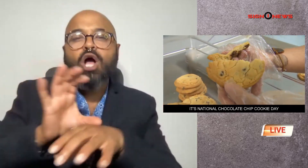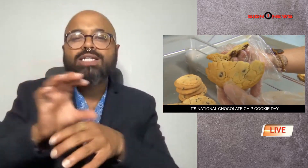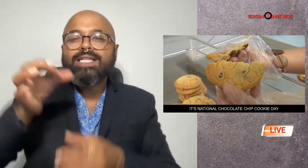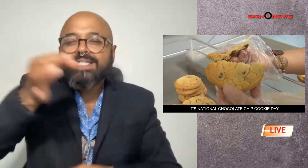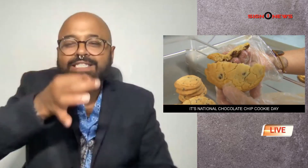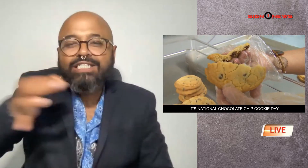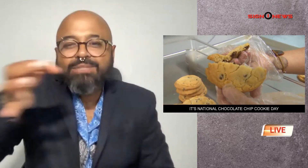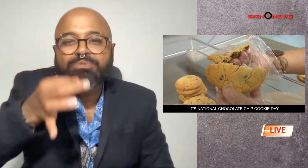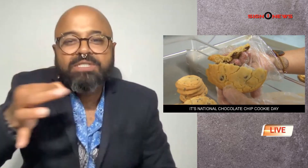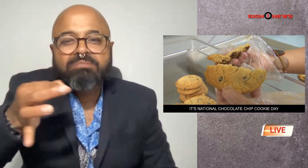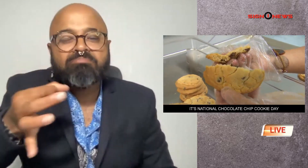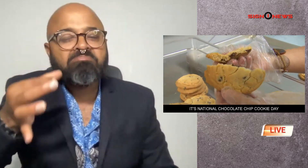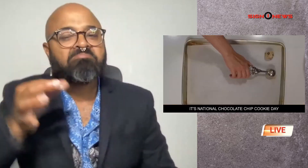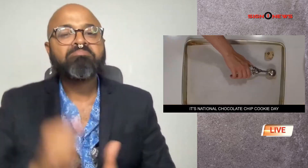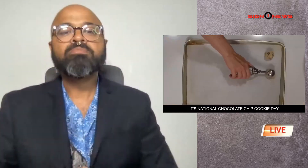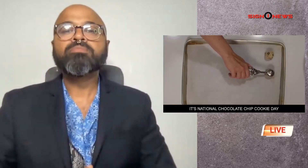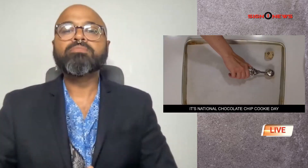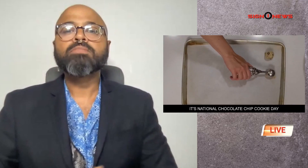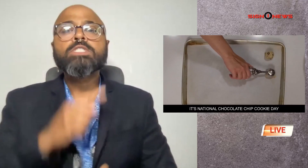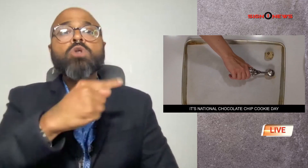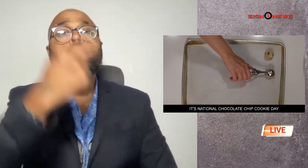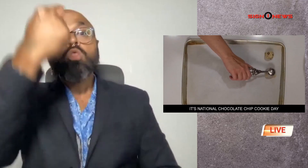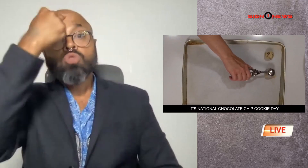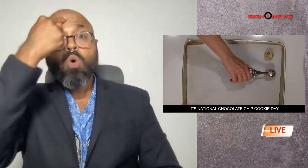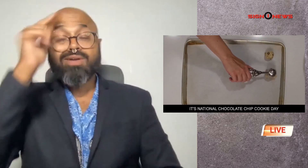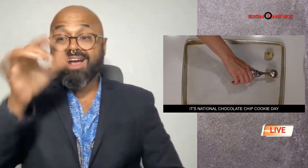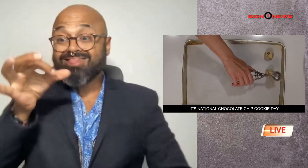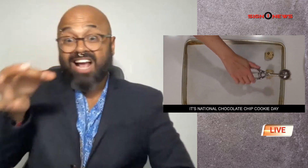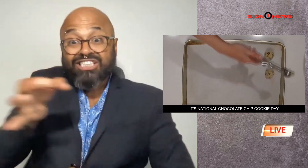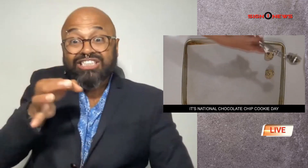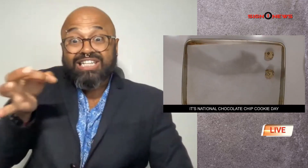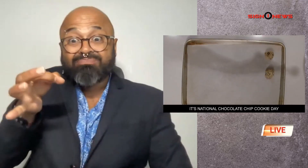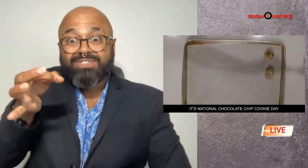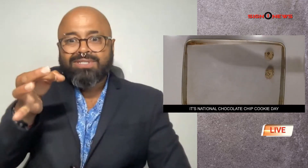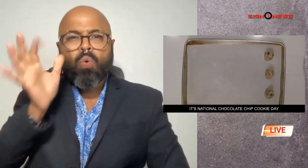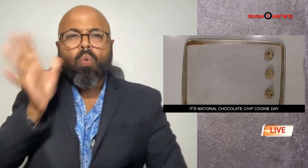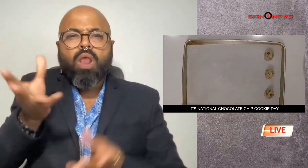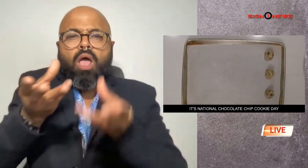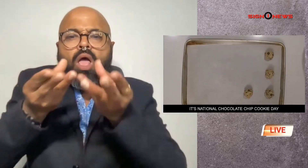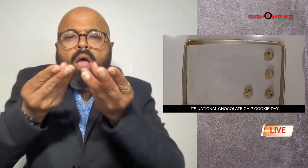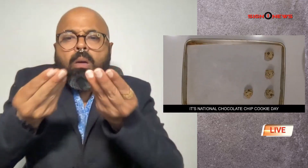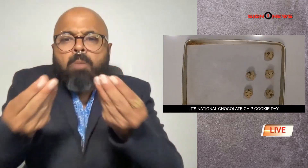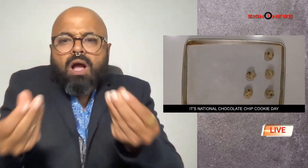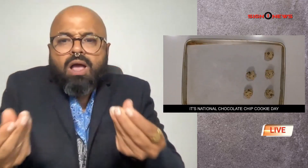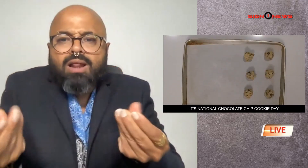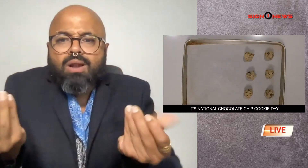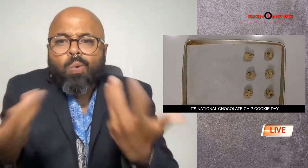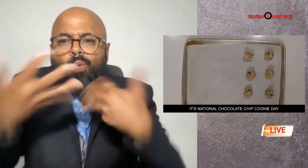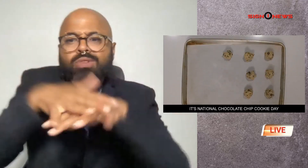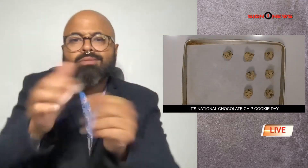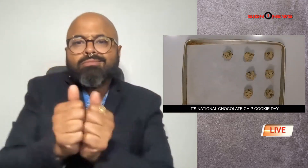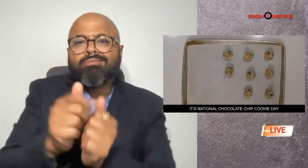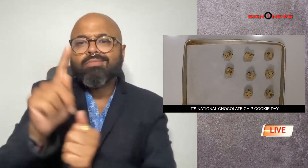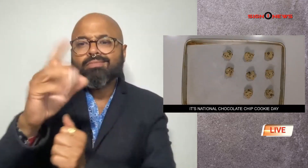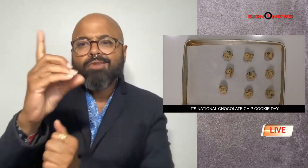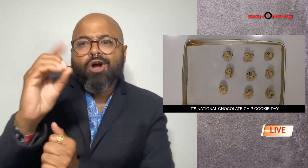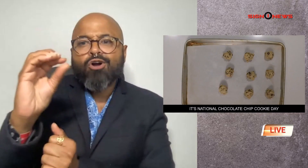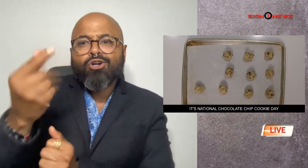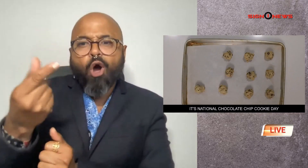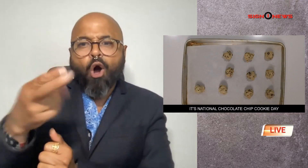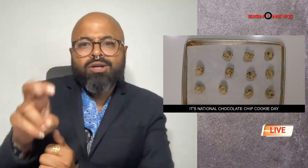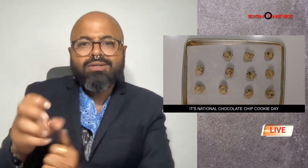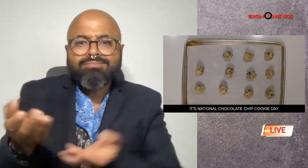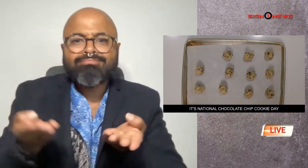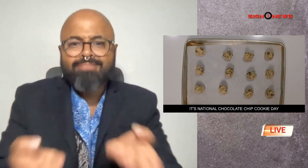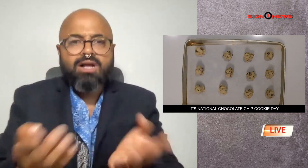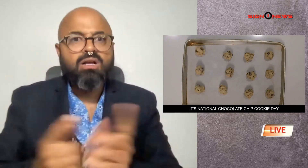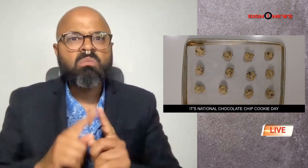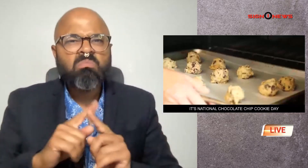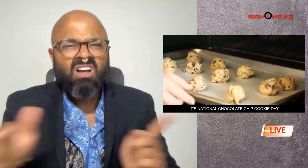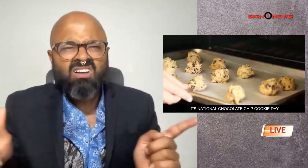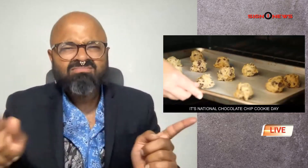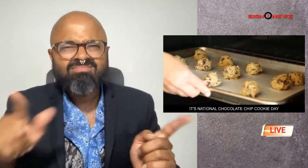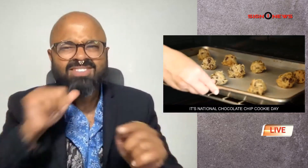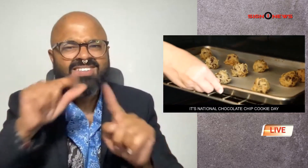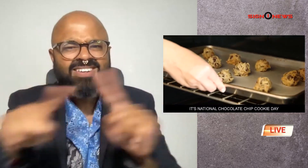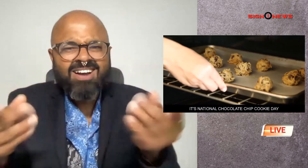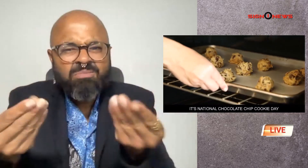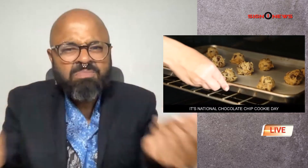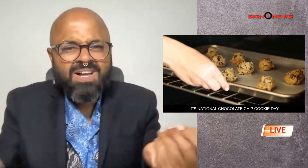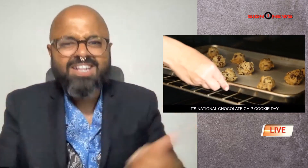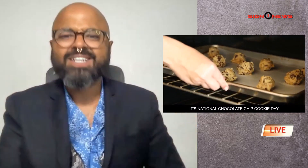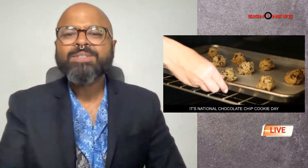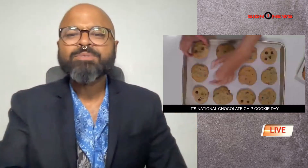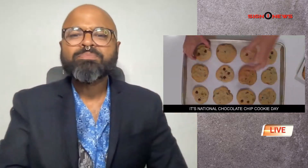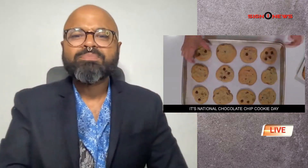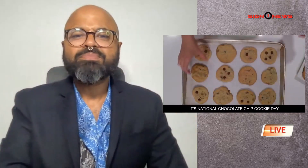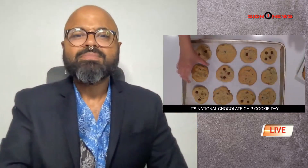so instead she thought the chips would melt out evenly throughout the dough but they didn't